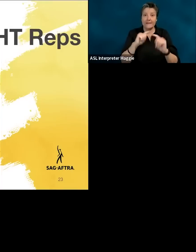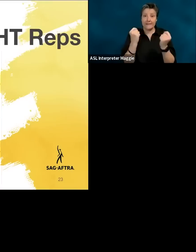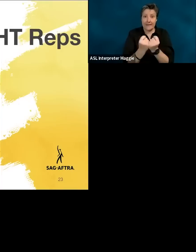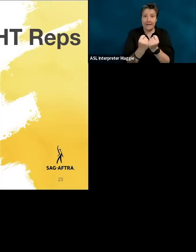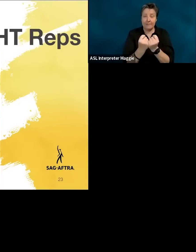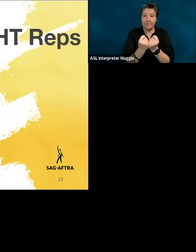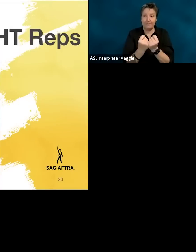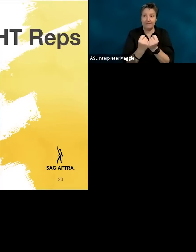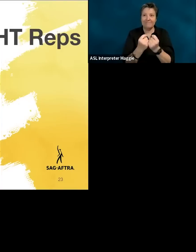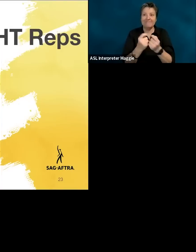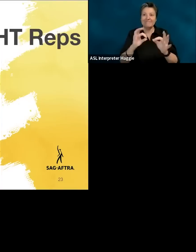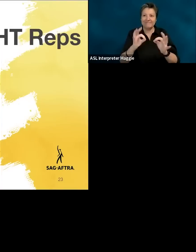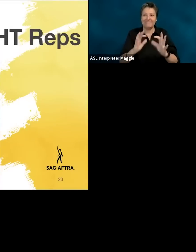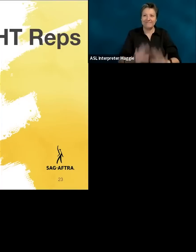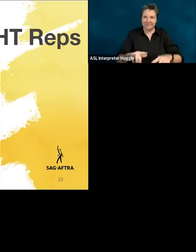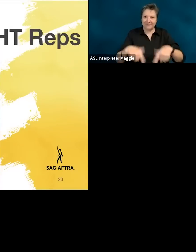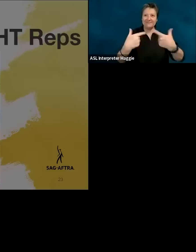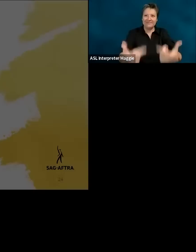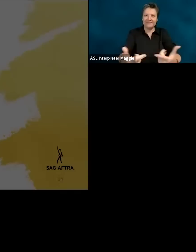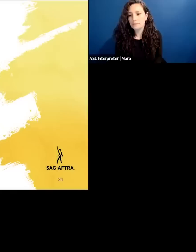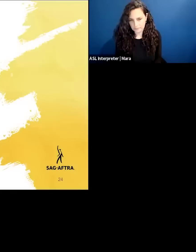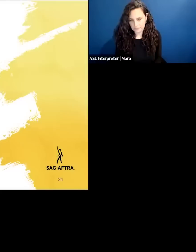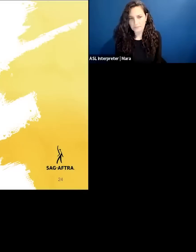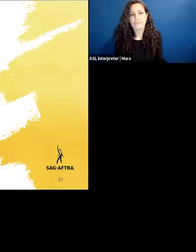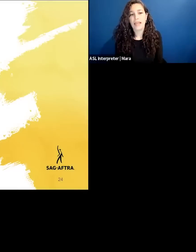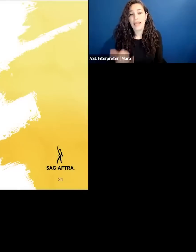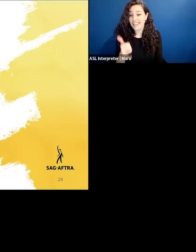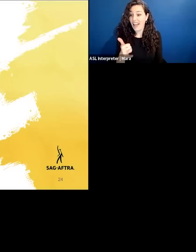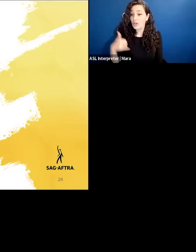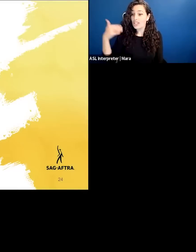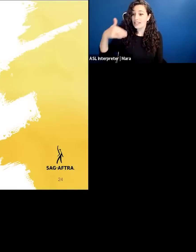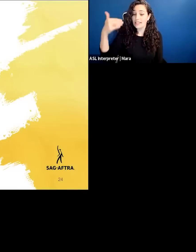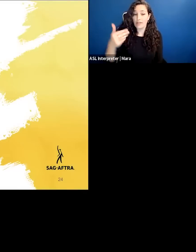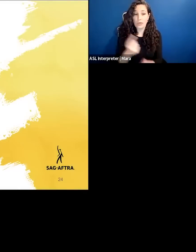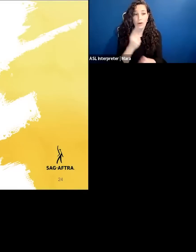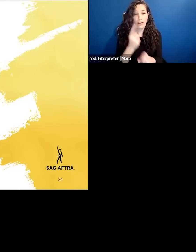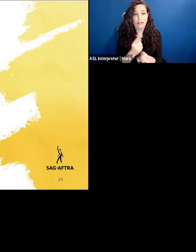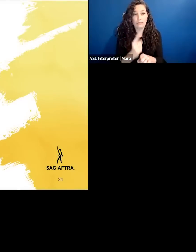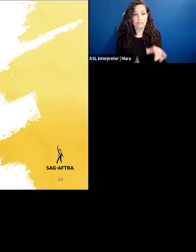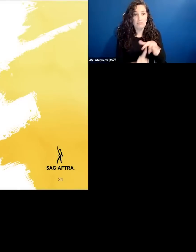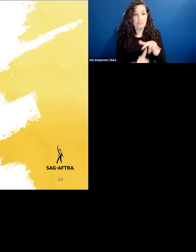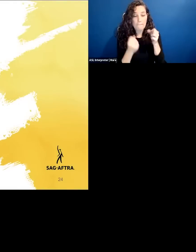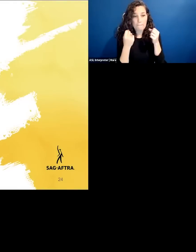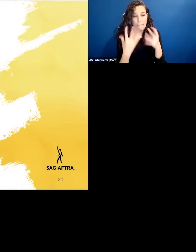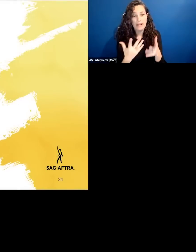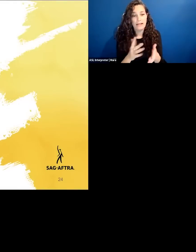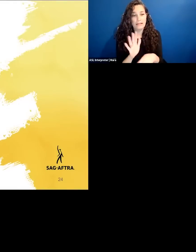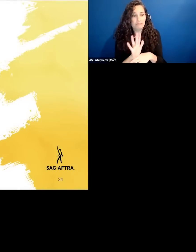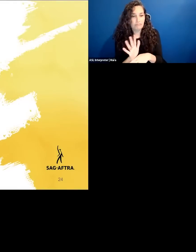and starring in major studio films. Now one thing to help prepare her was these 22 questions